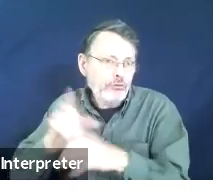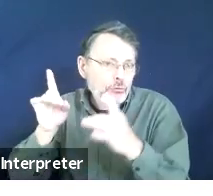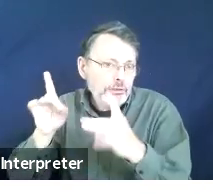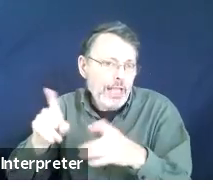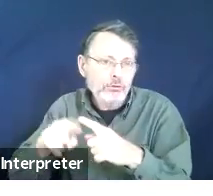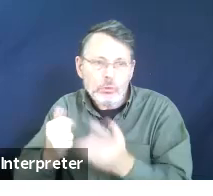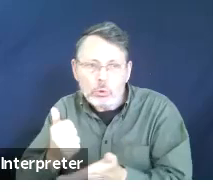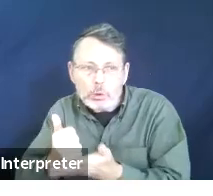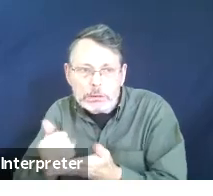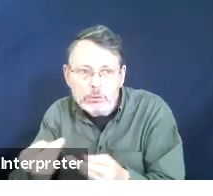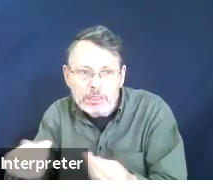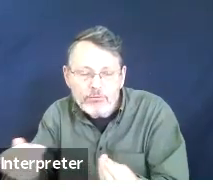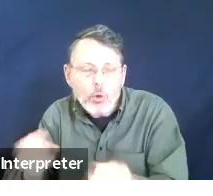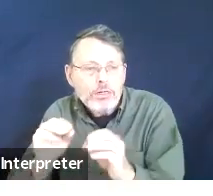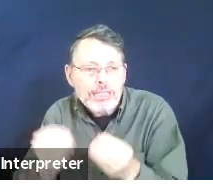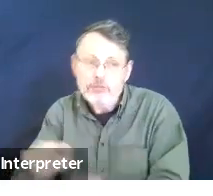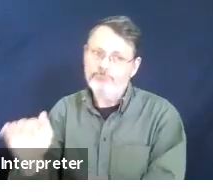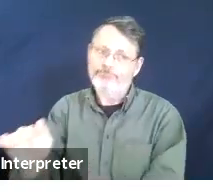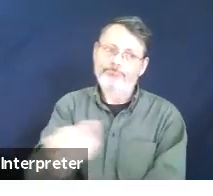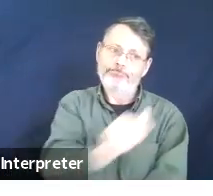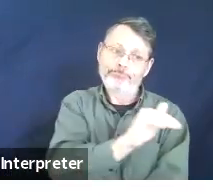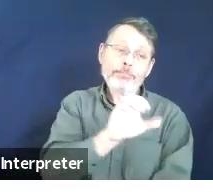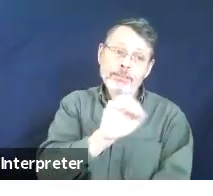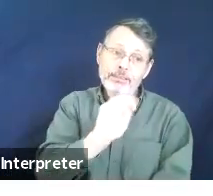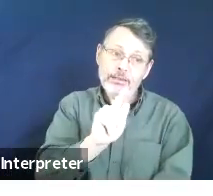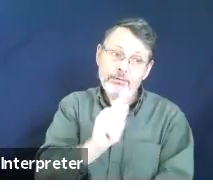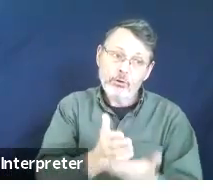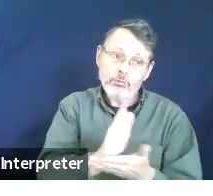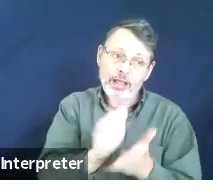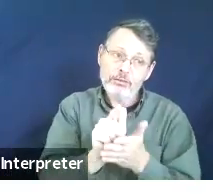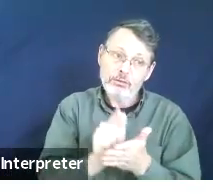reminding them that civil rights laws and legal authorities, including those